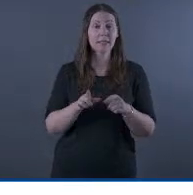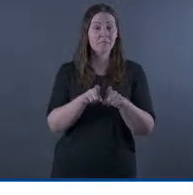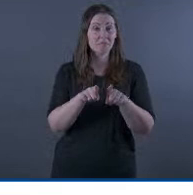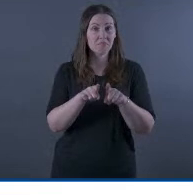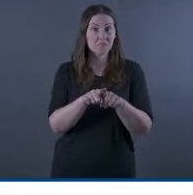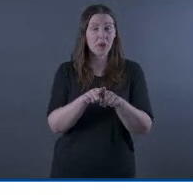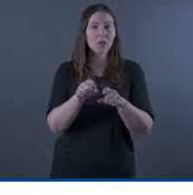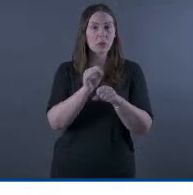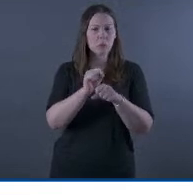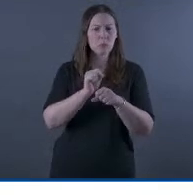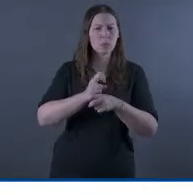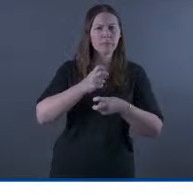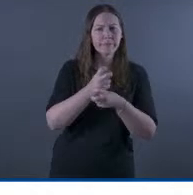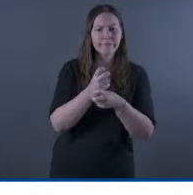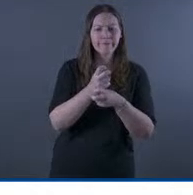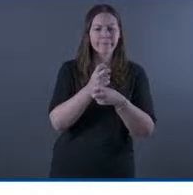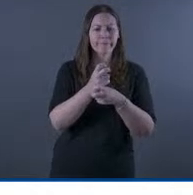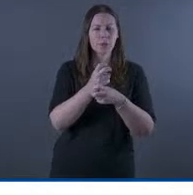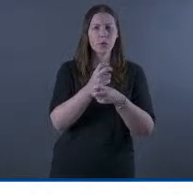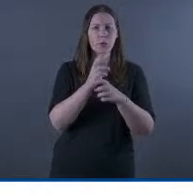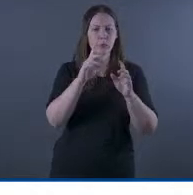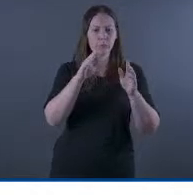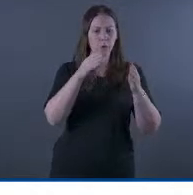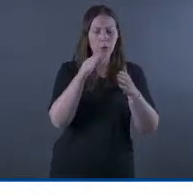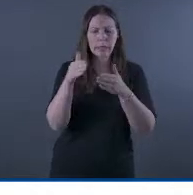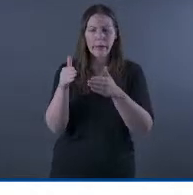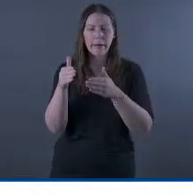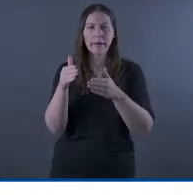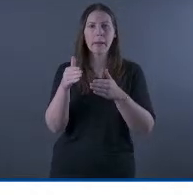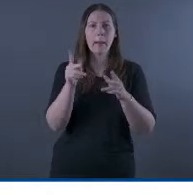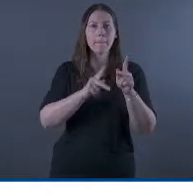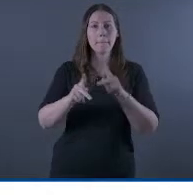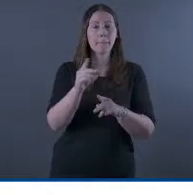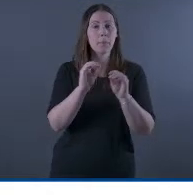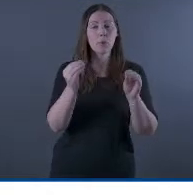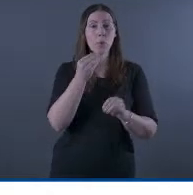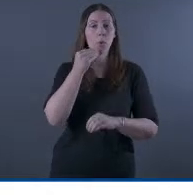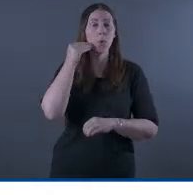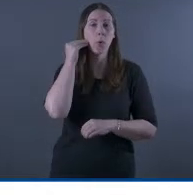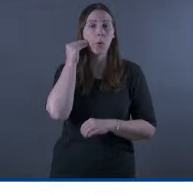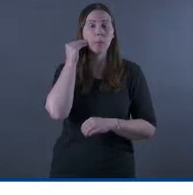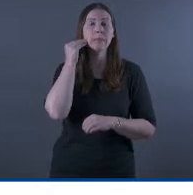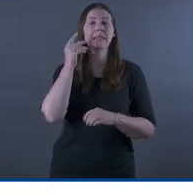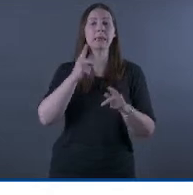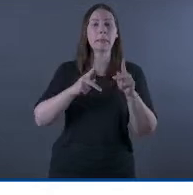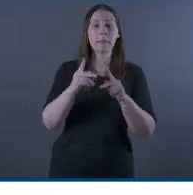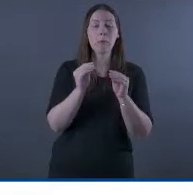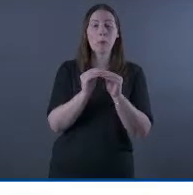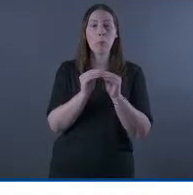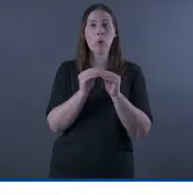that are vulnerable populations. And I'll talk about that a little bit later when we get into the question and answer period.